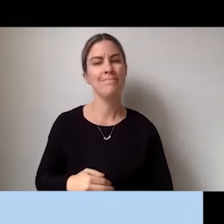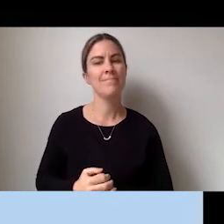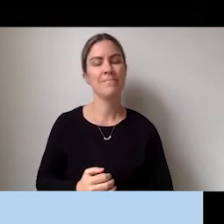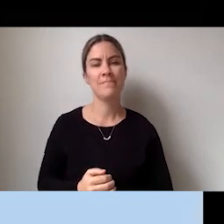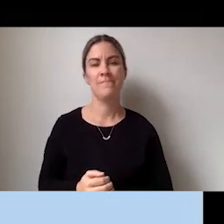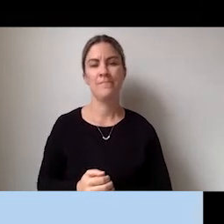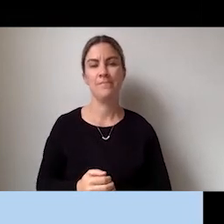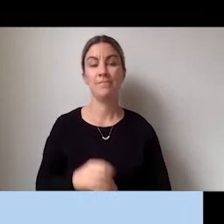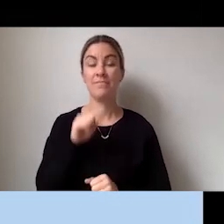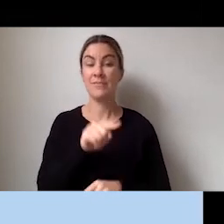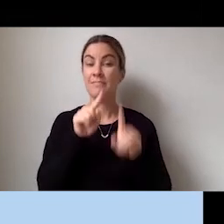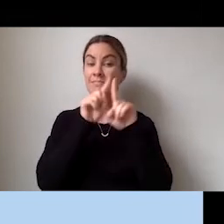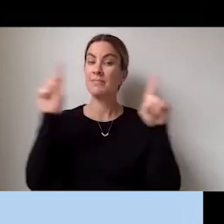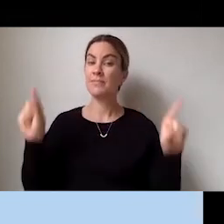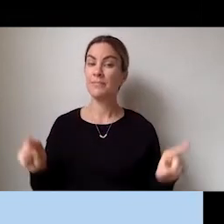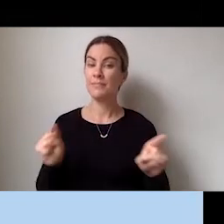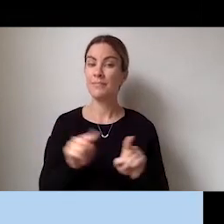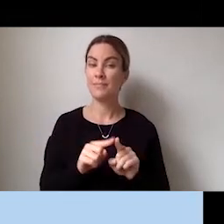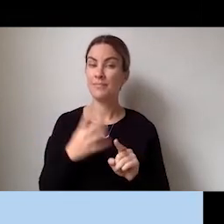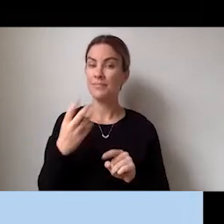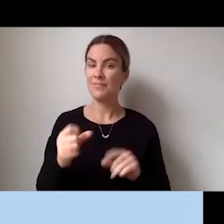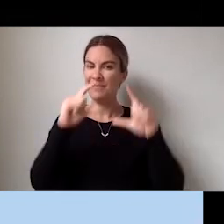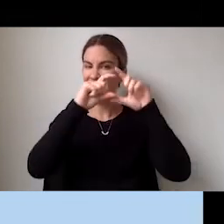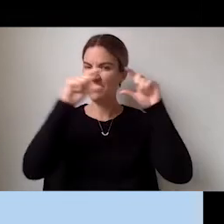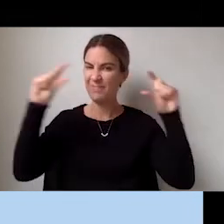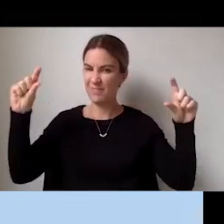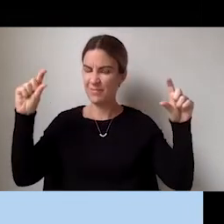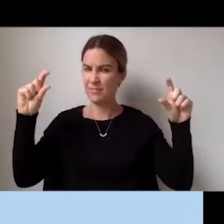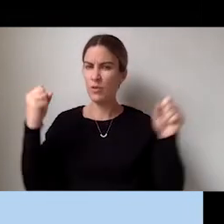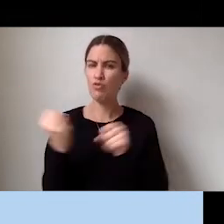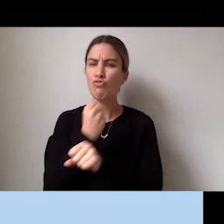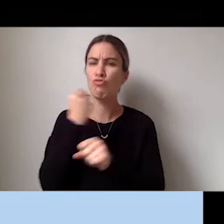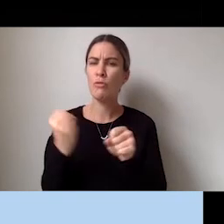has a title saying creating networks of solidarity in yellow.